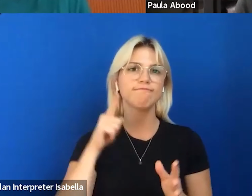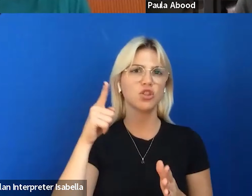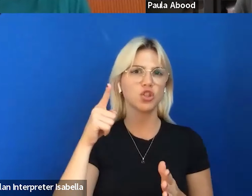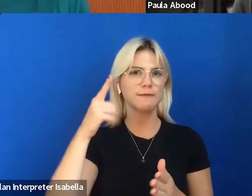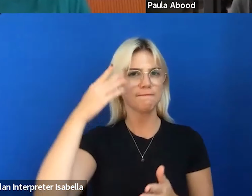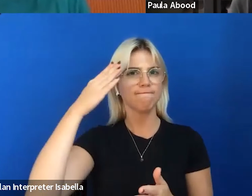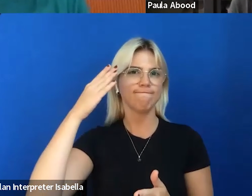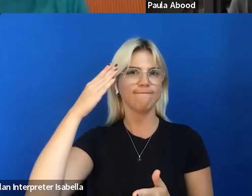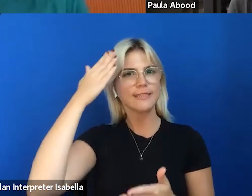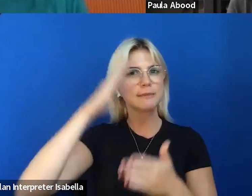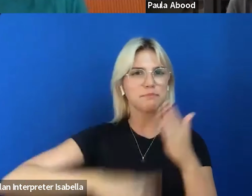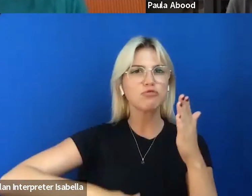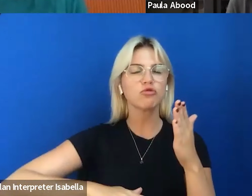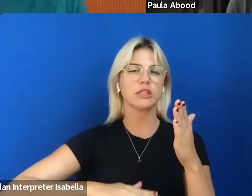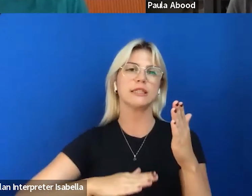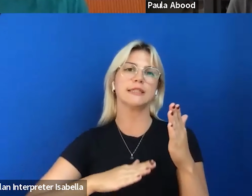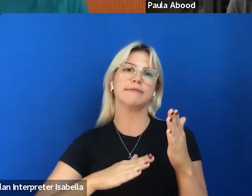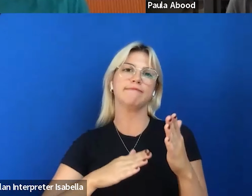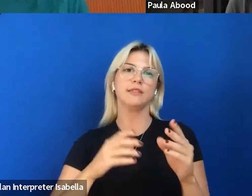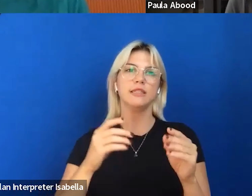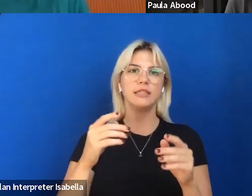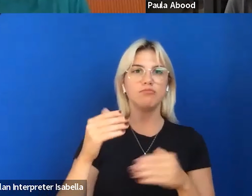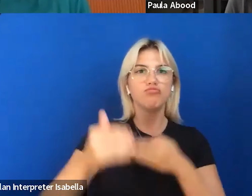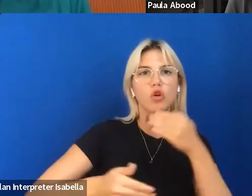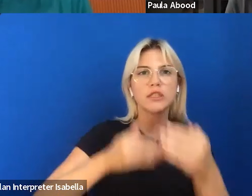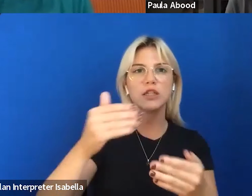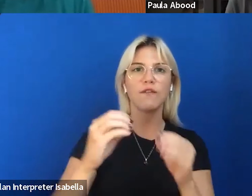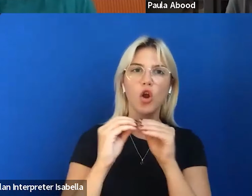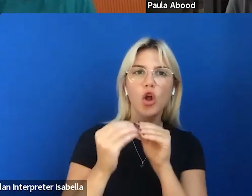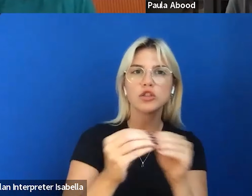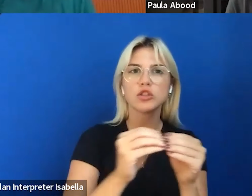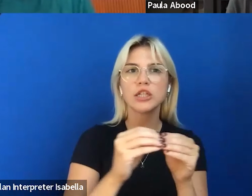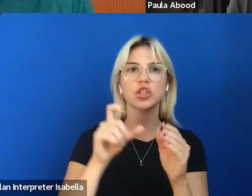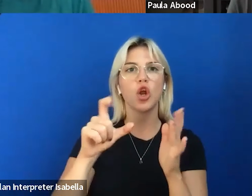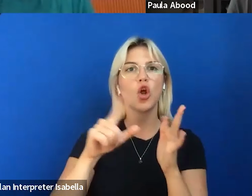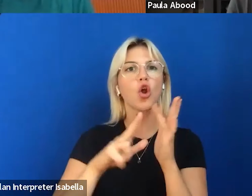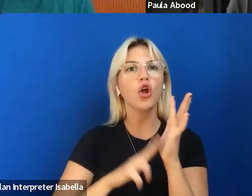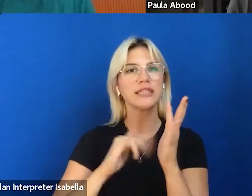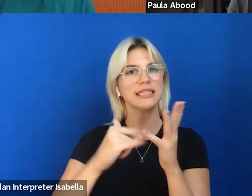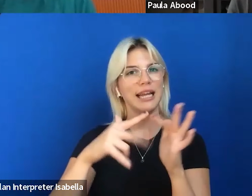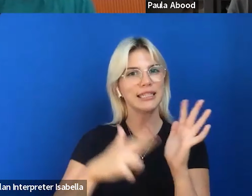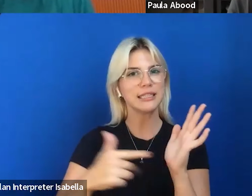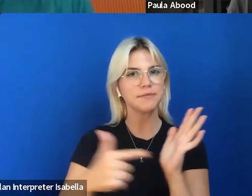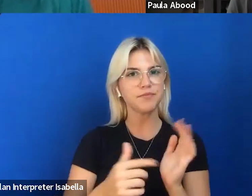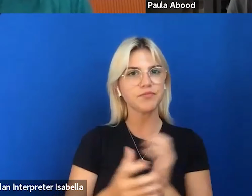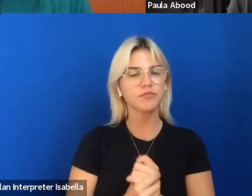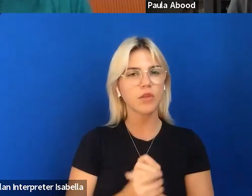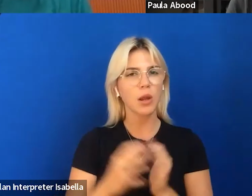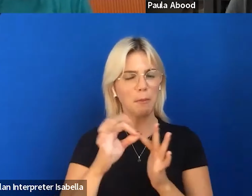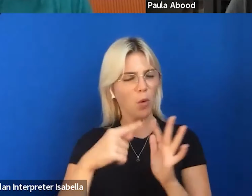consultation and consent in her work. Paula, what do you look for when determining if an artist